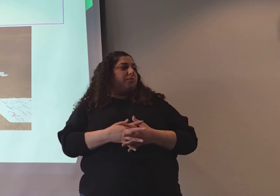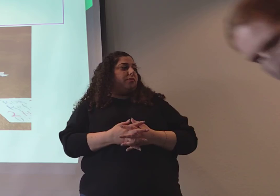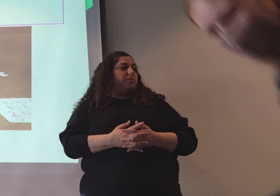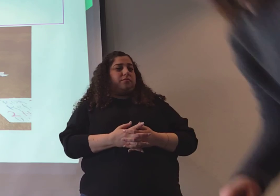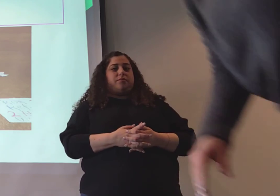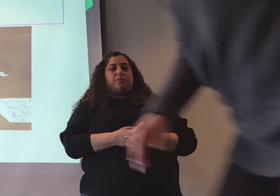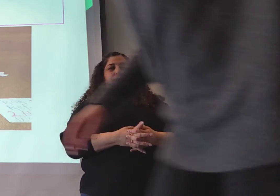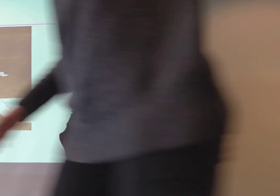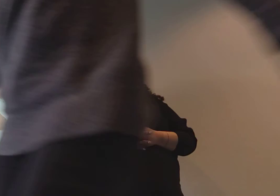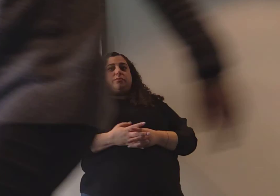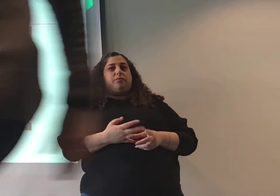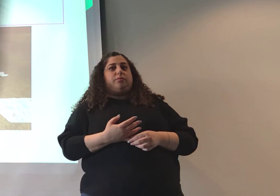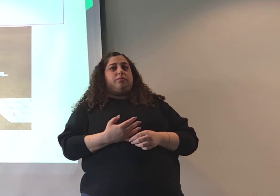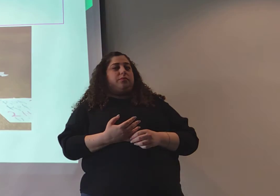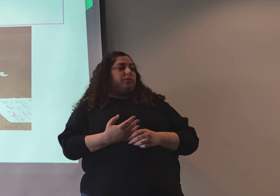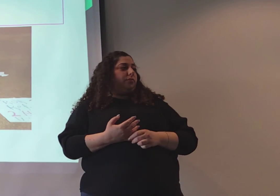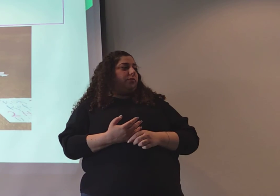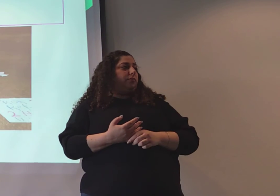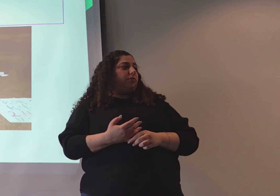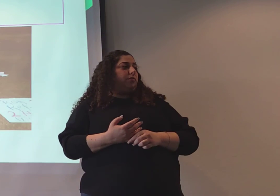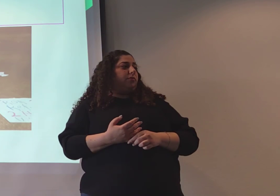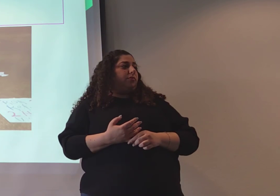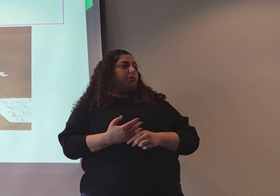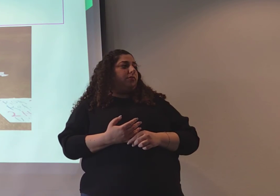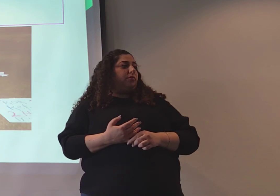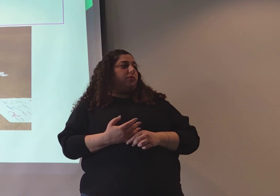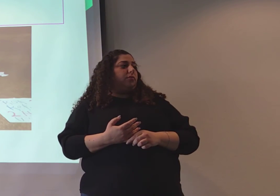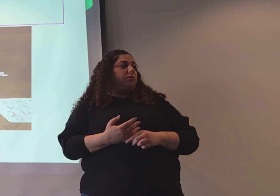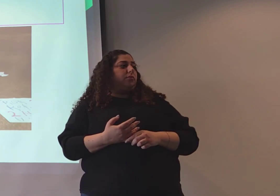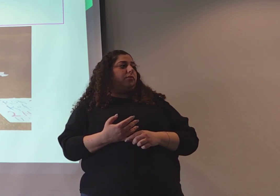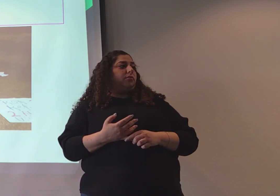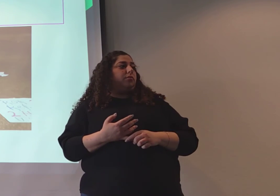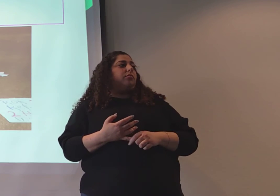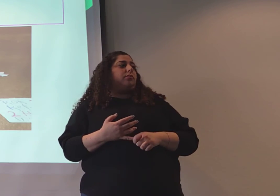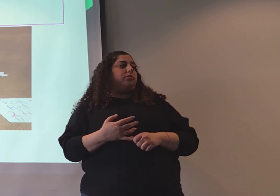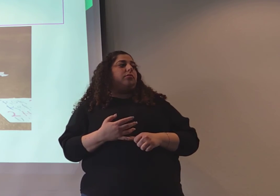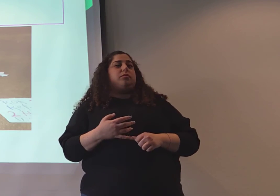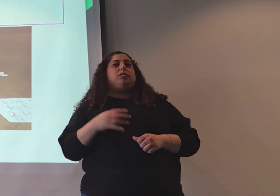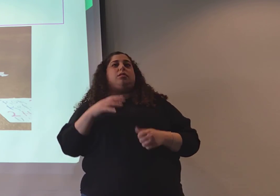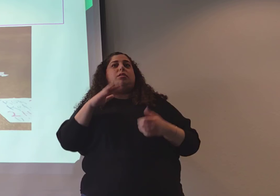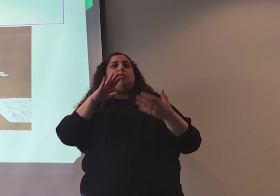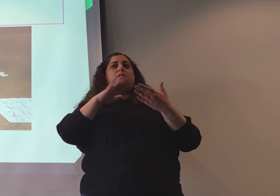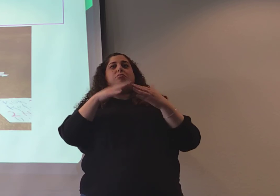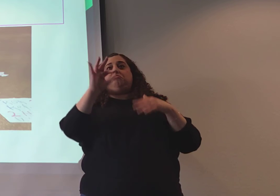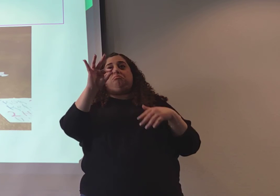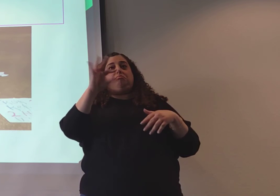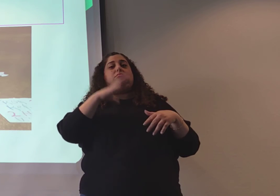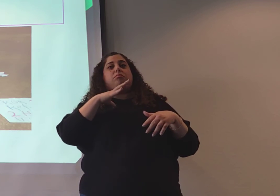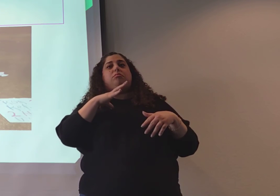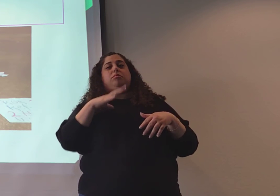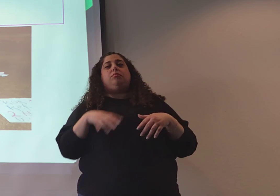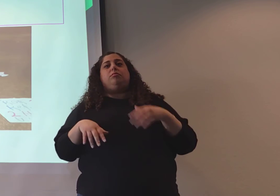we have a person that is homeless, and there is assistance from the county.